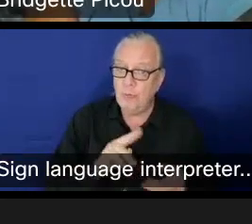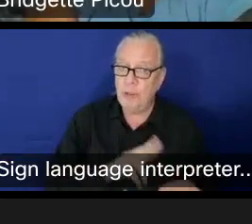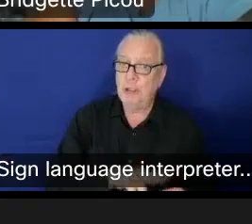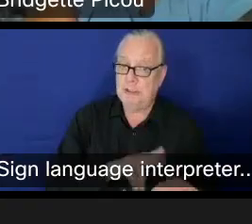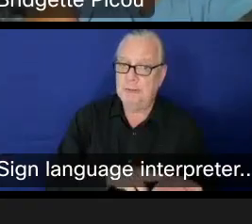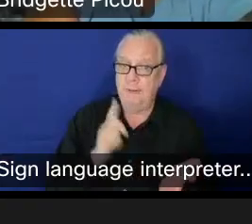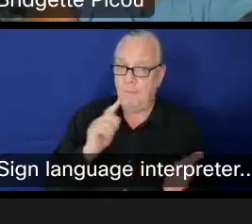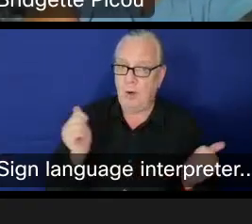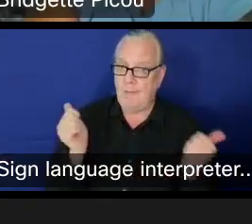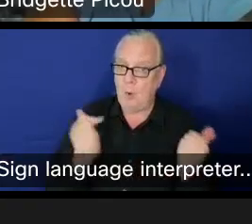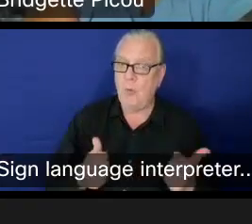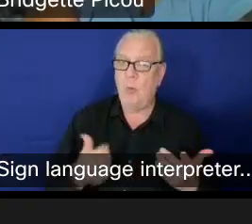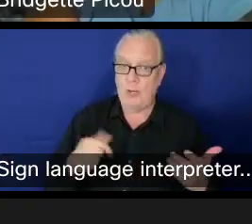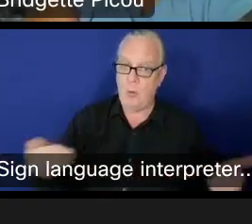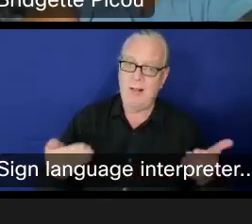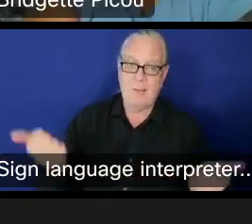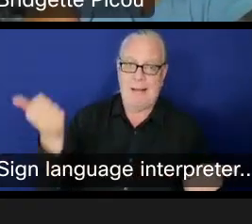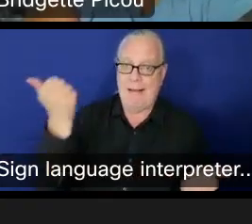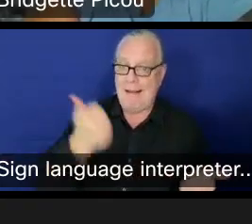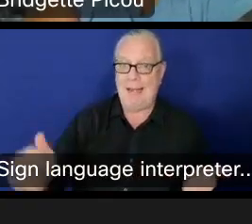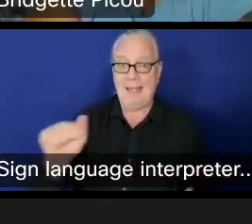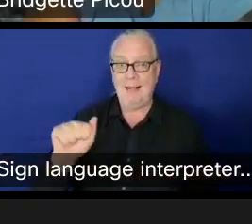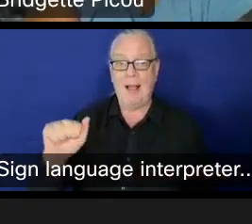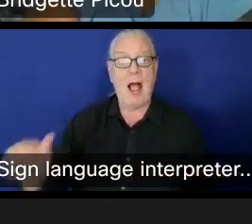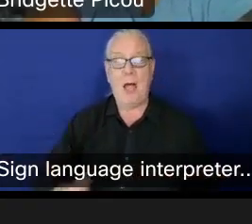stress that. We welcome any allied healthcare provider or